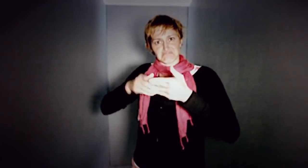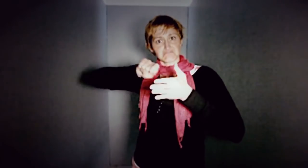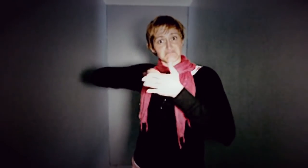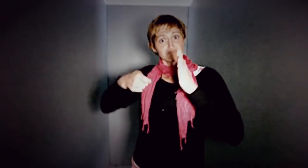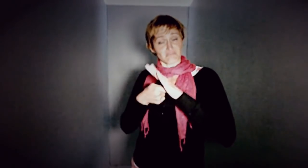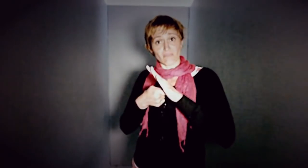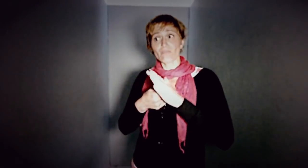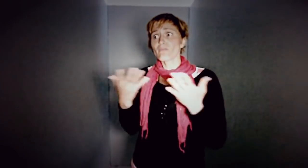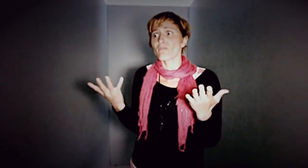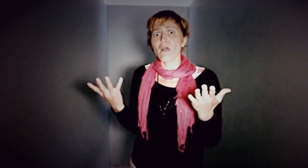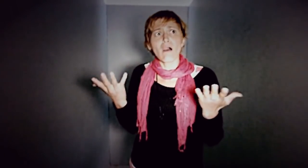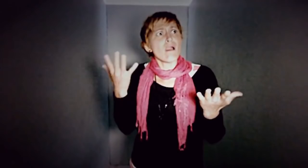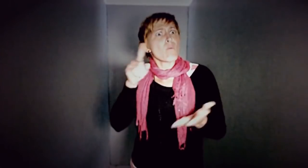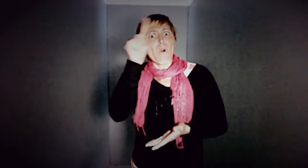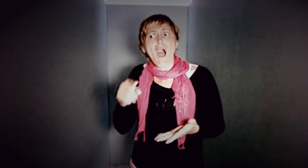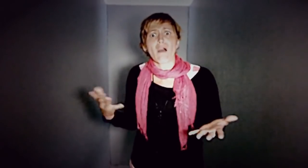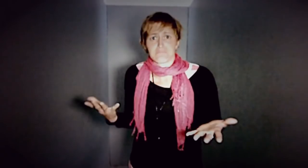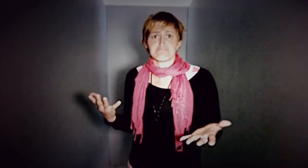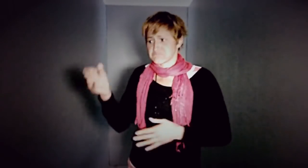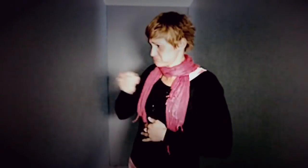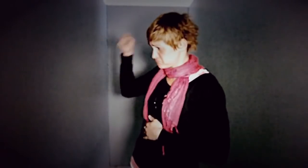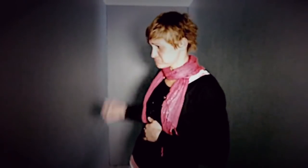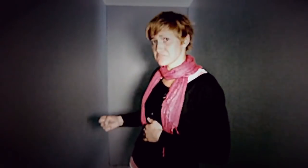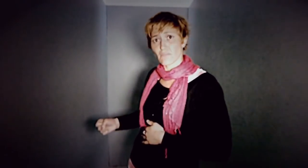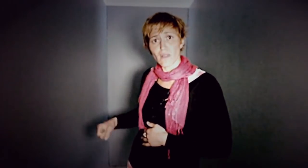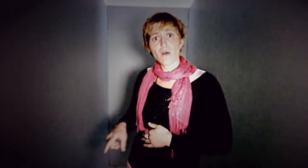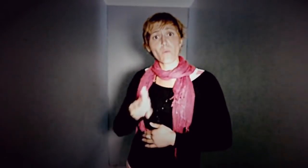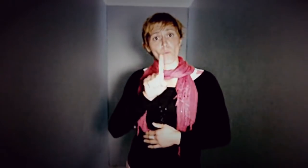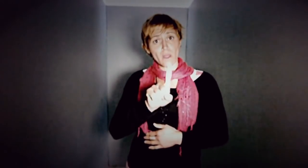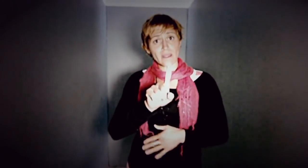lock up citizens without reason in this type